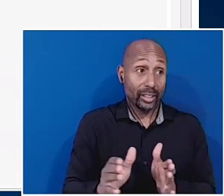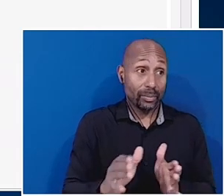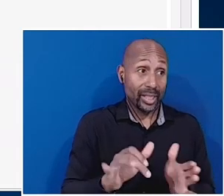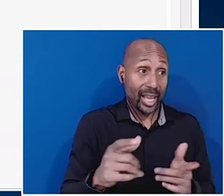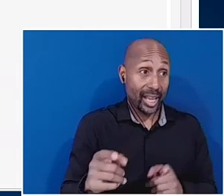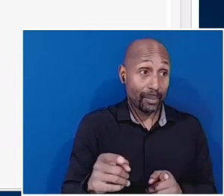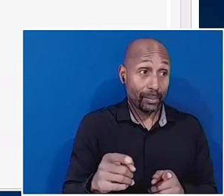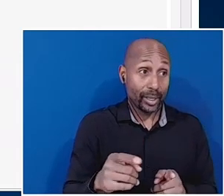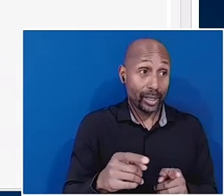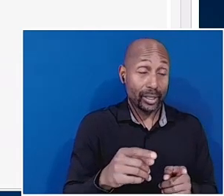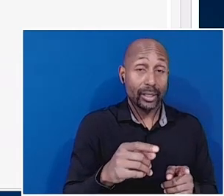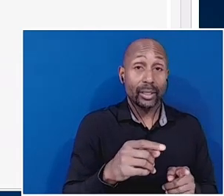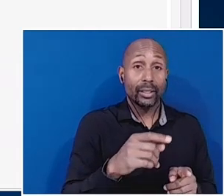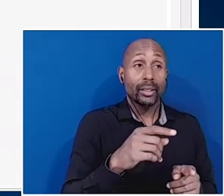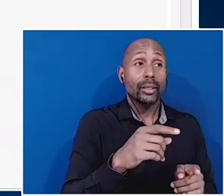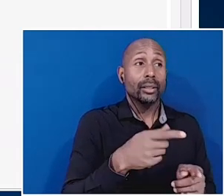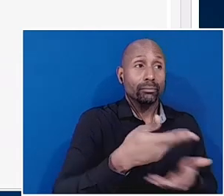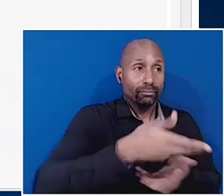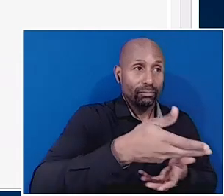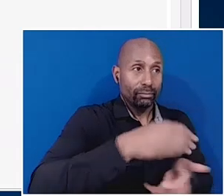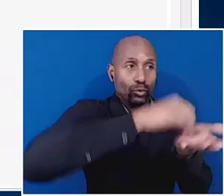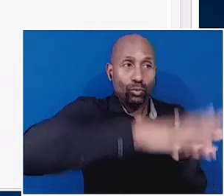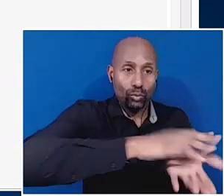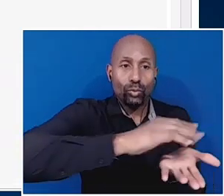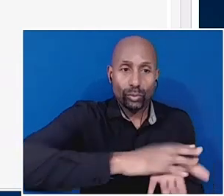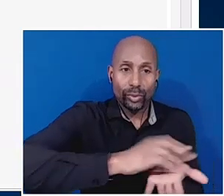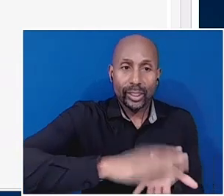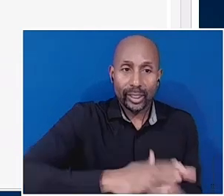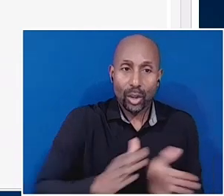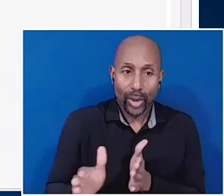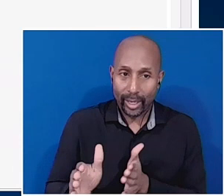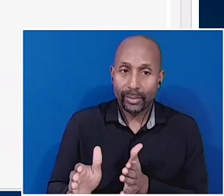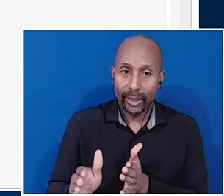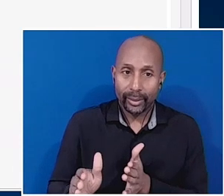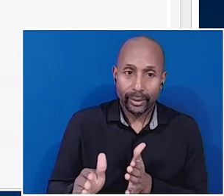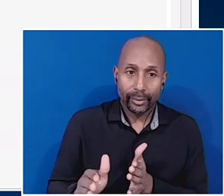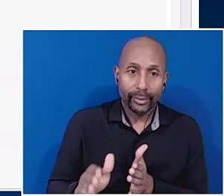offers 25% and up to 50%